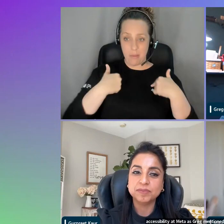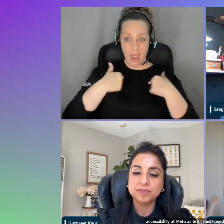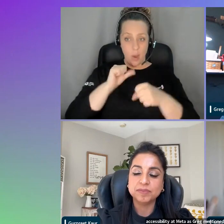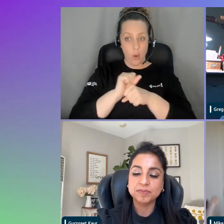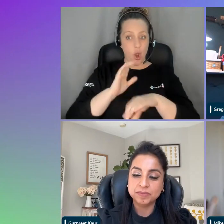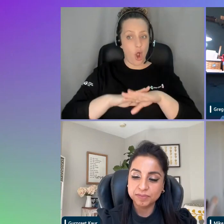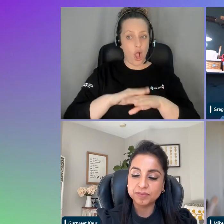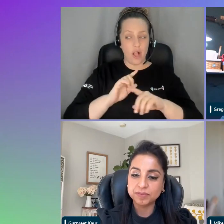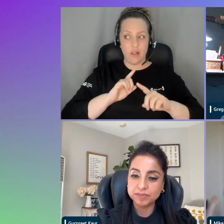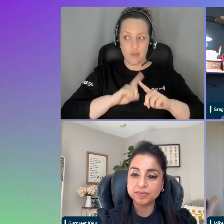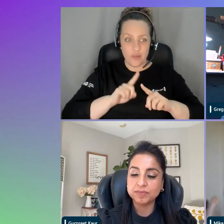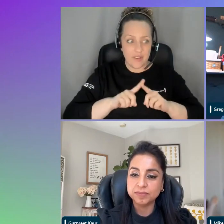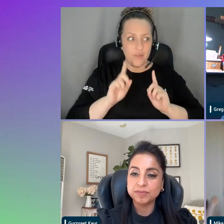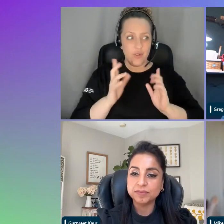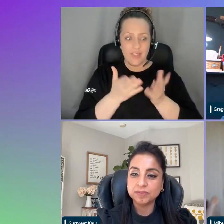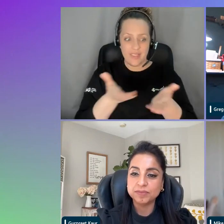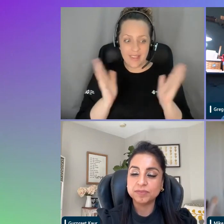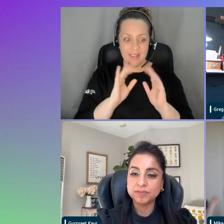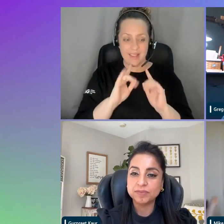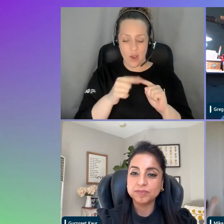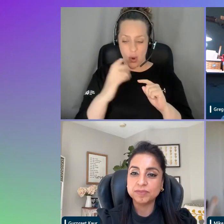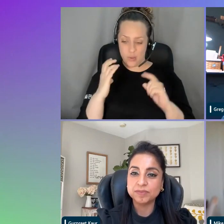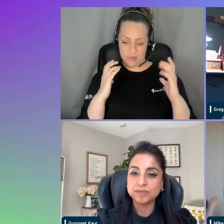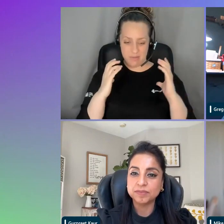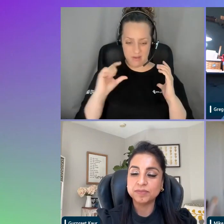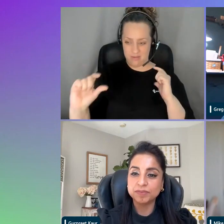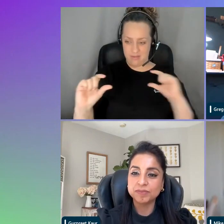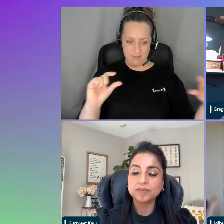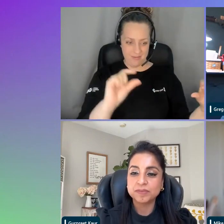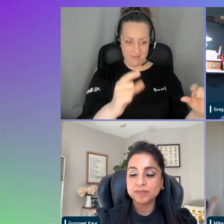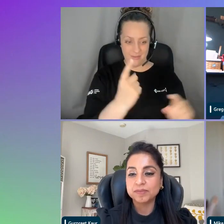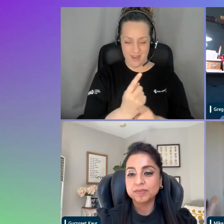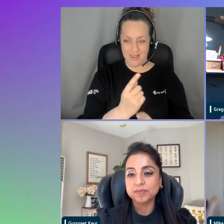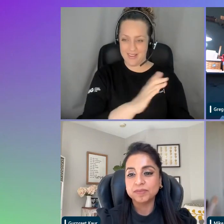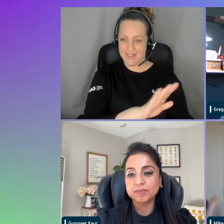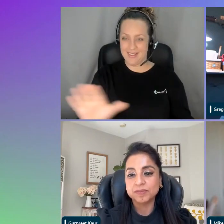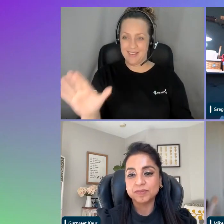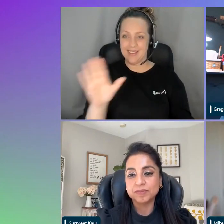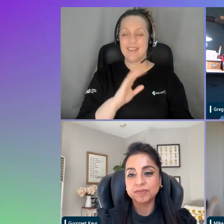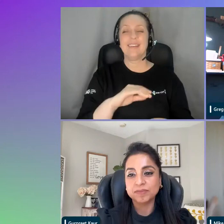worked on, there's different there's different things we're all responsible for. So So what? Why don't you if you could go